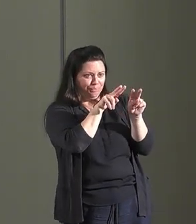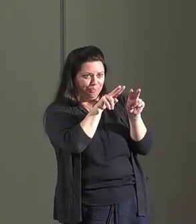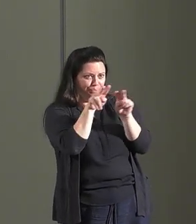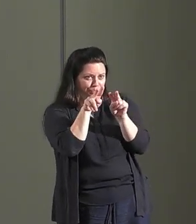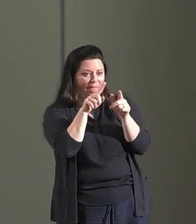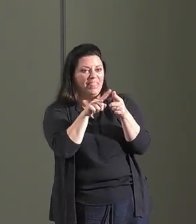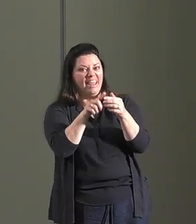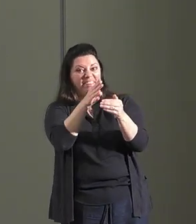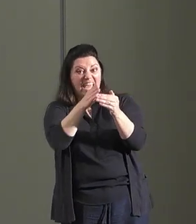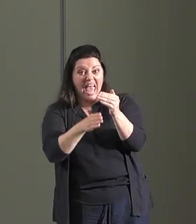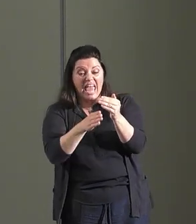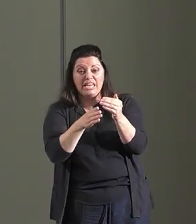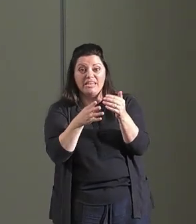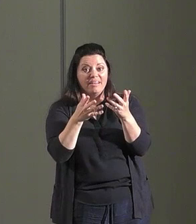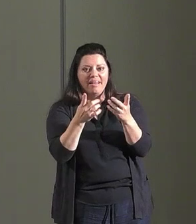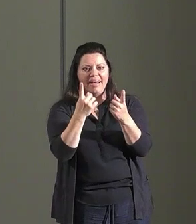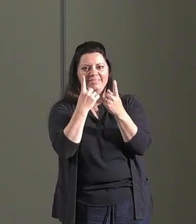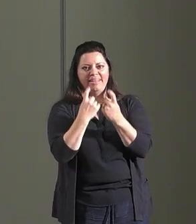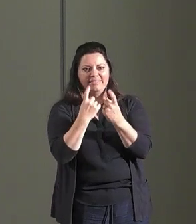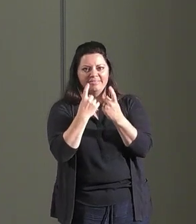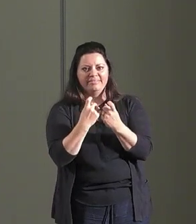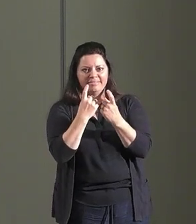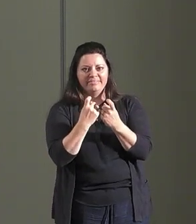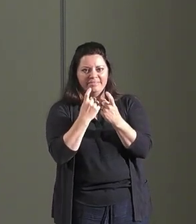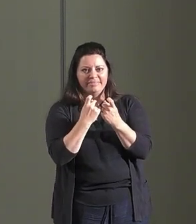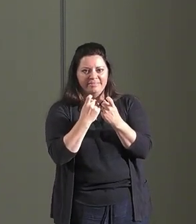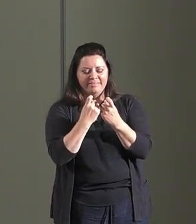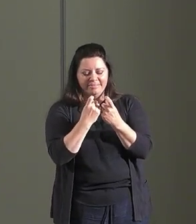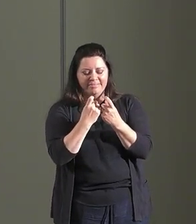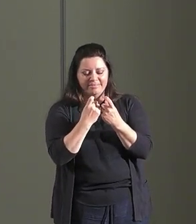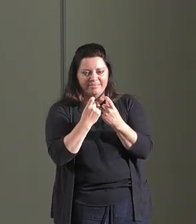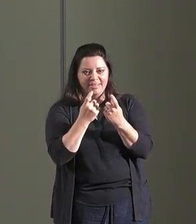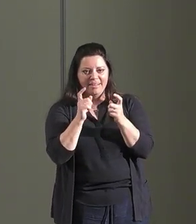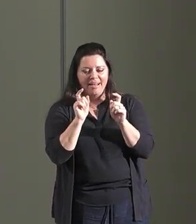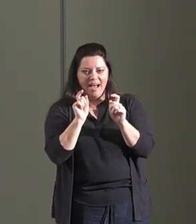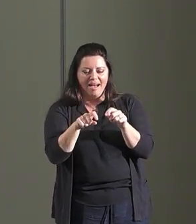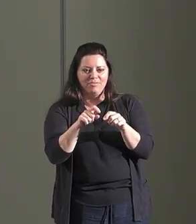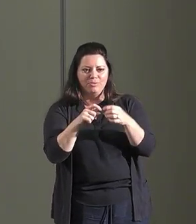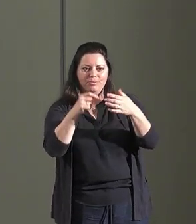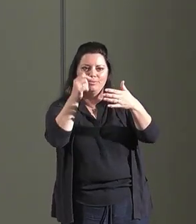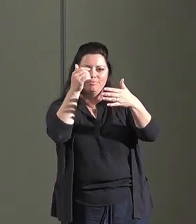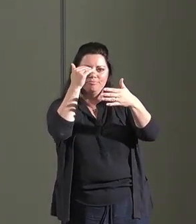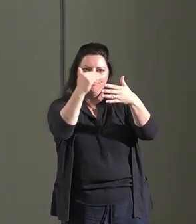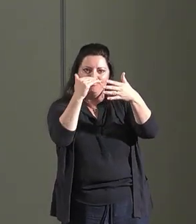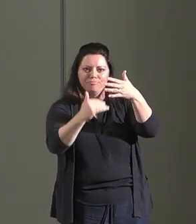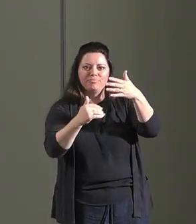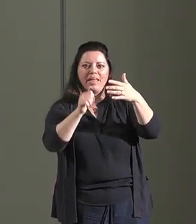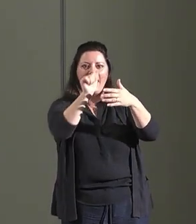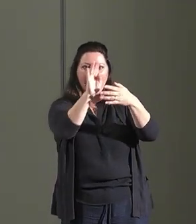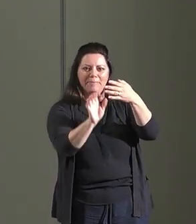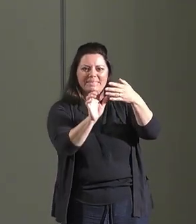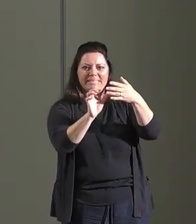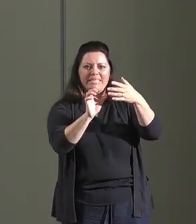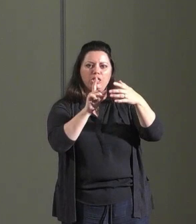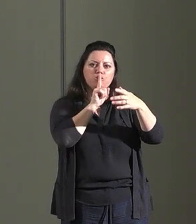is a test. In which you have to answer a series of multiple choice and true or false questions